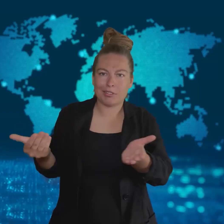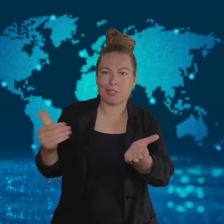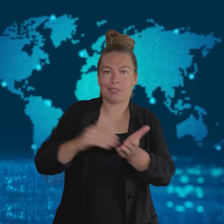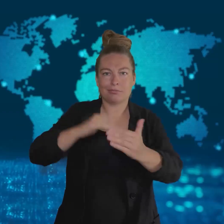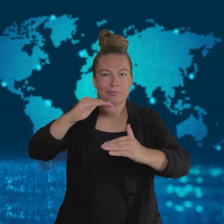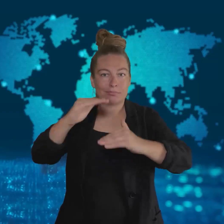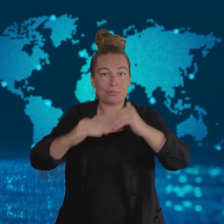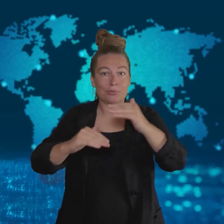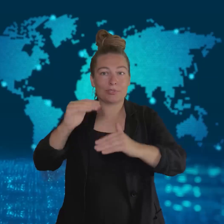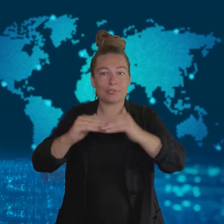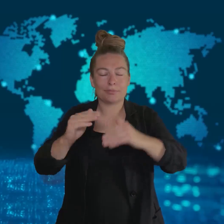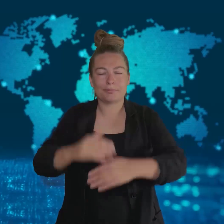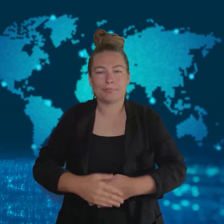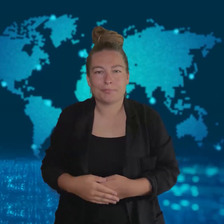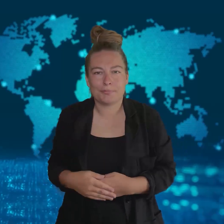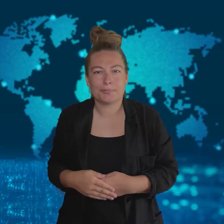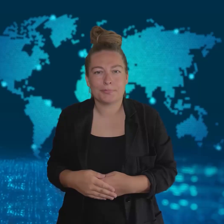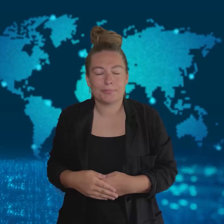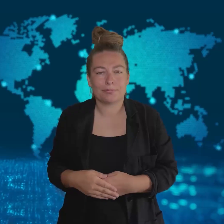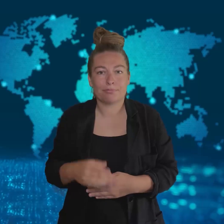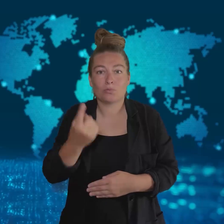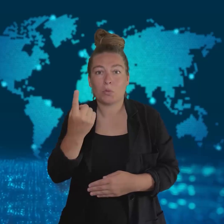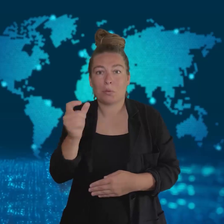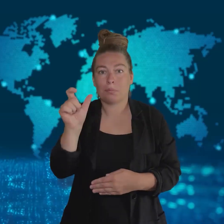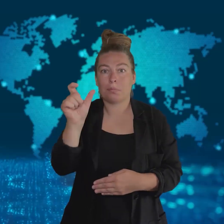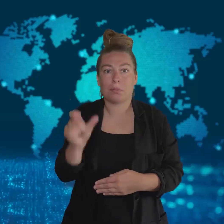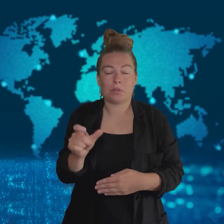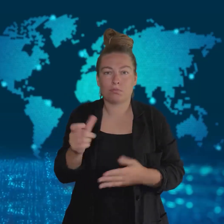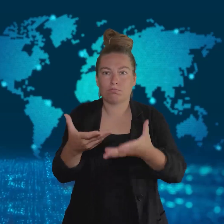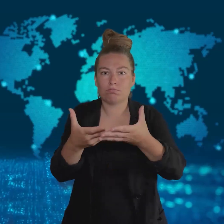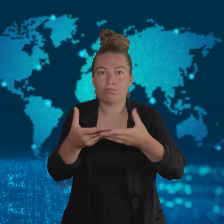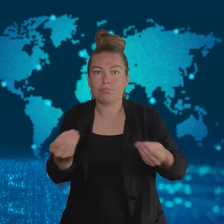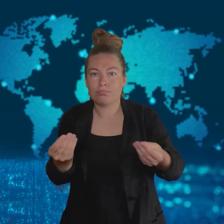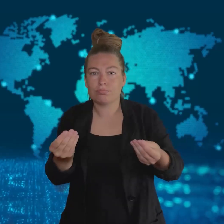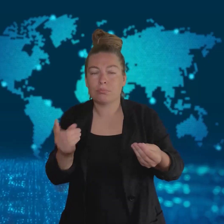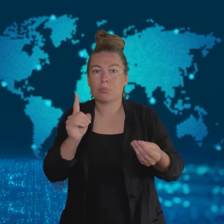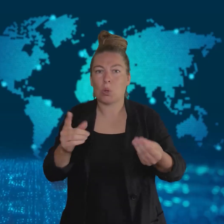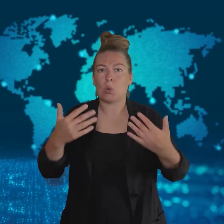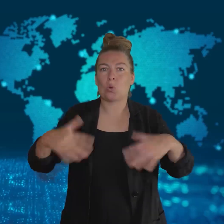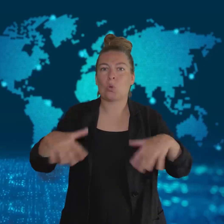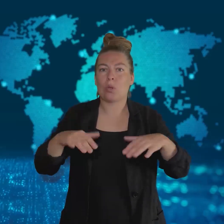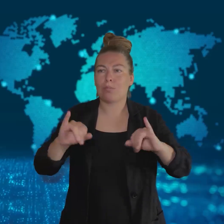One man has been reported missing.